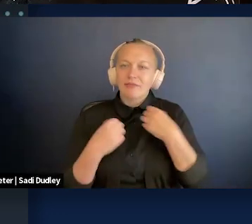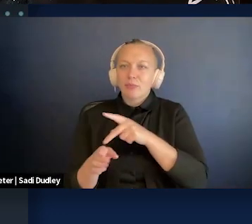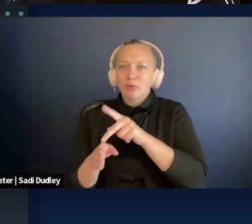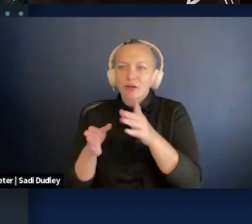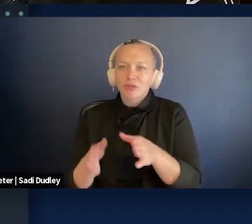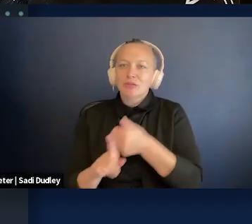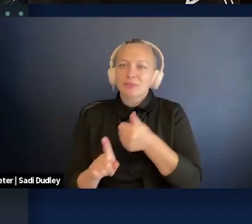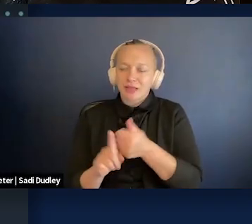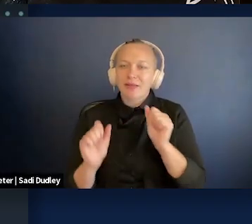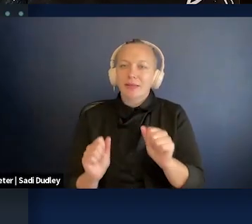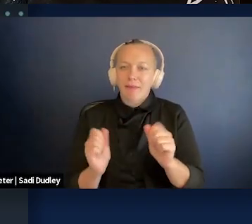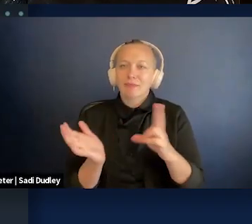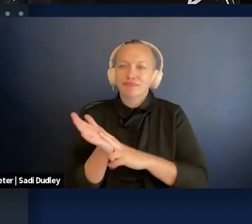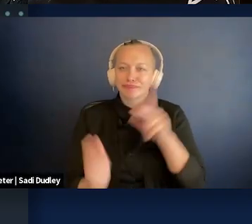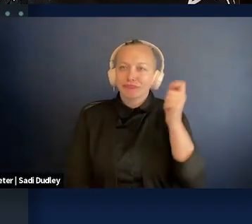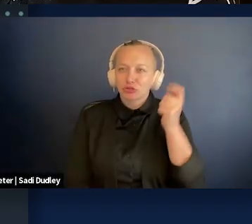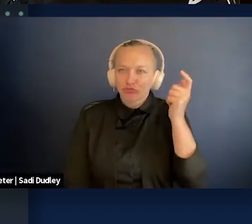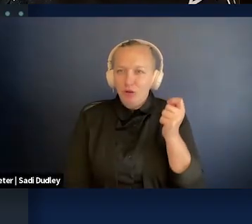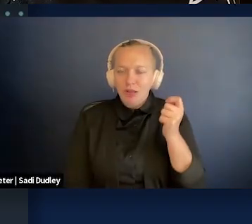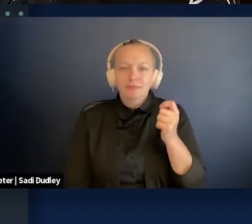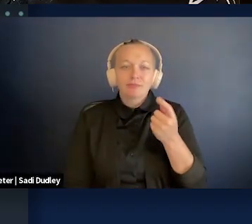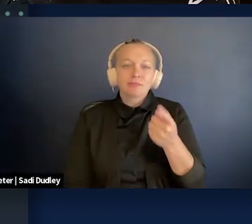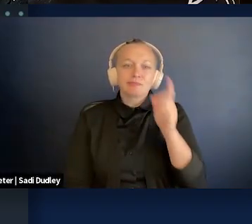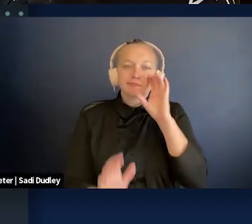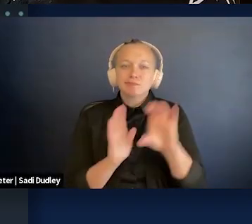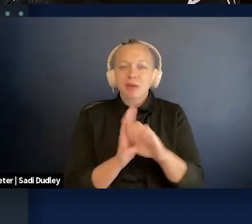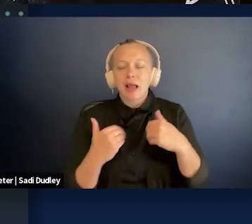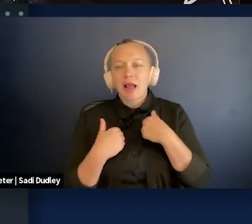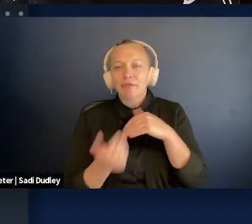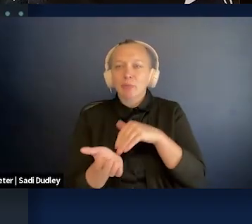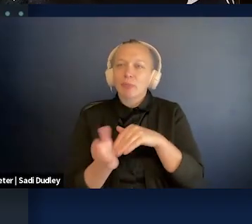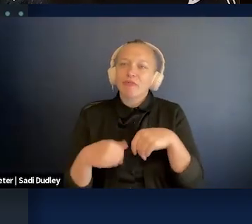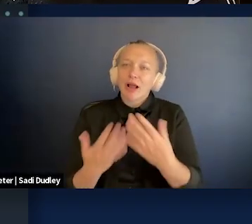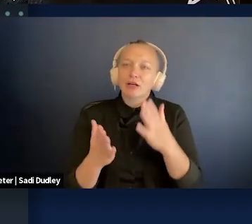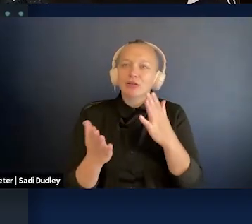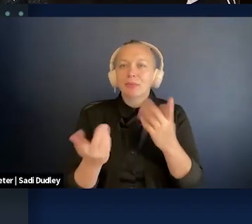So the slide shows an image of two people, a provider offering different options, like a financial workshop, or.